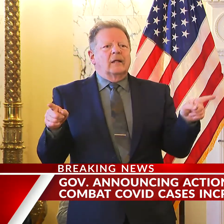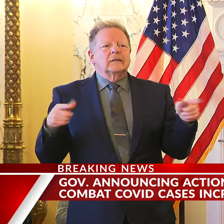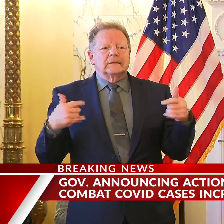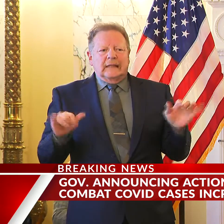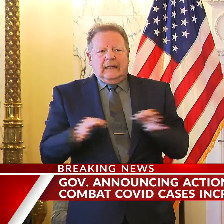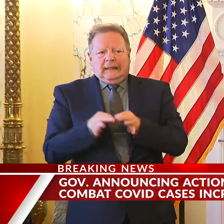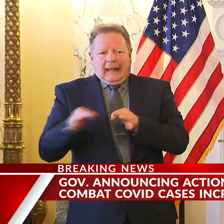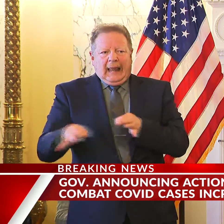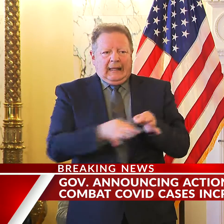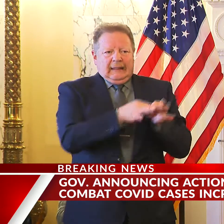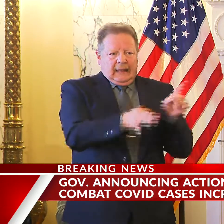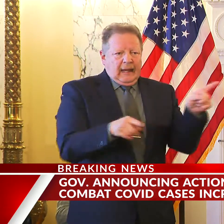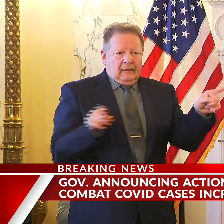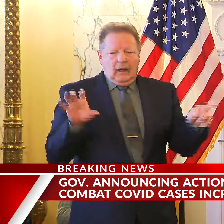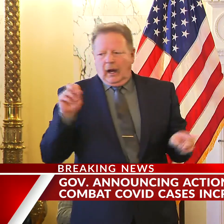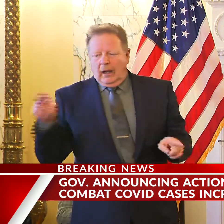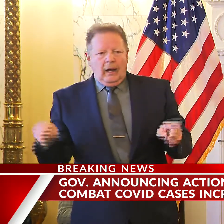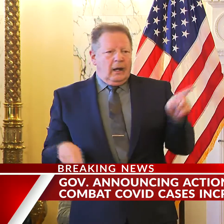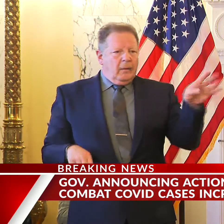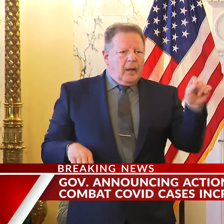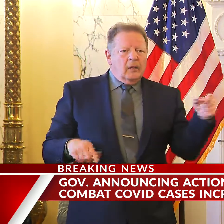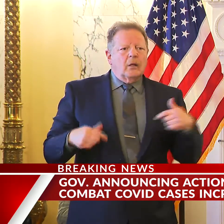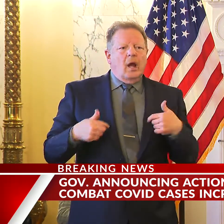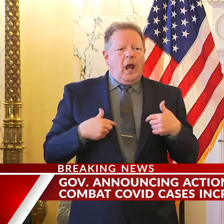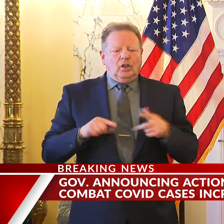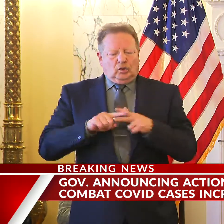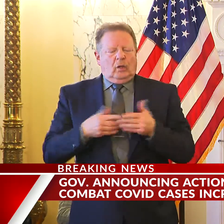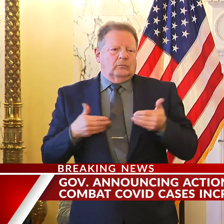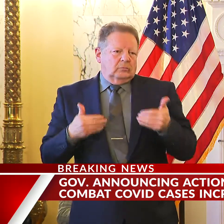WE'VE BEEN IN CONTACT WITH CONNECTICUT. WE'VE BEEN IN CONTACT WITH MASK USE. WE'RE